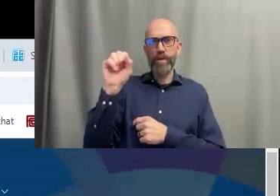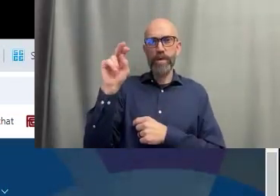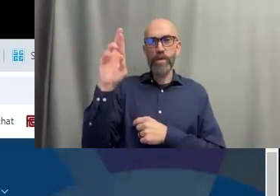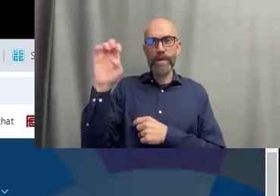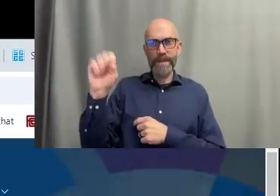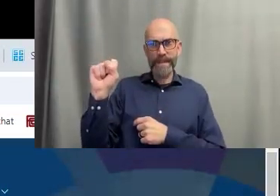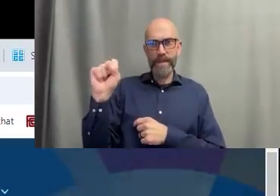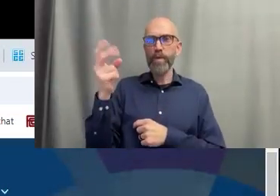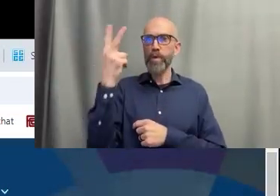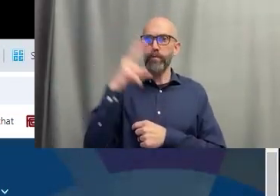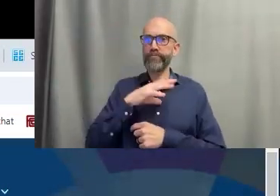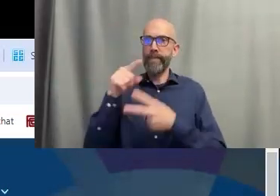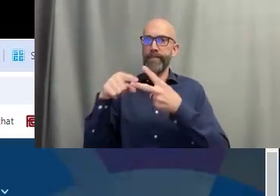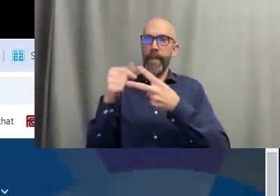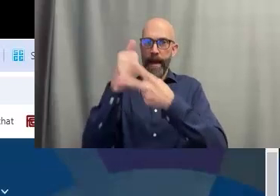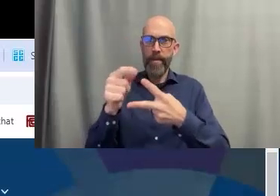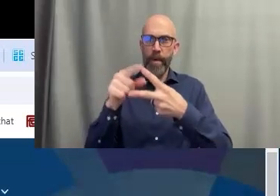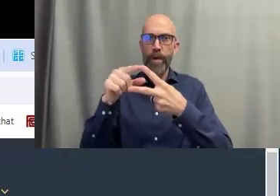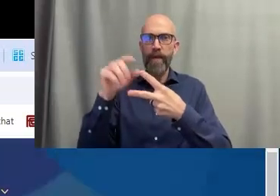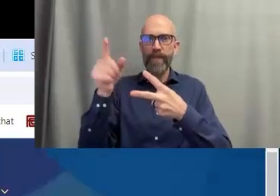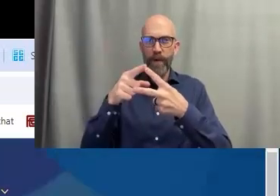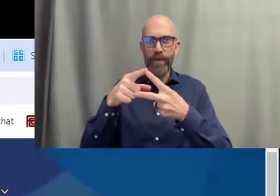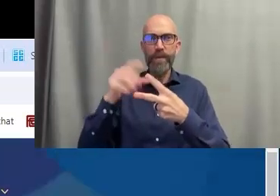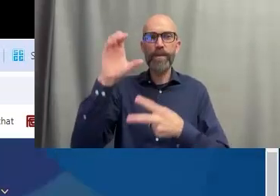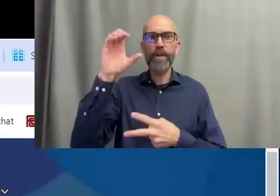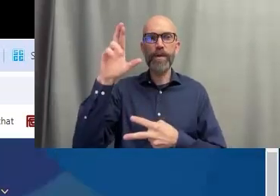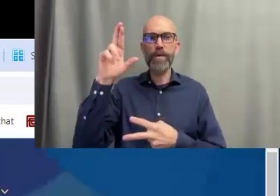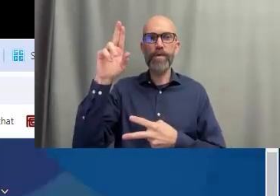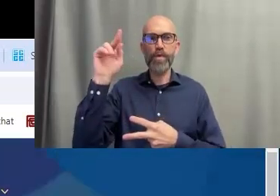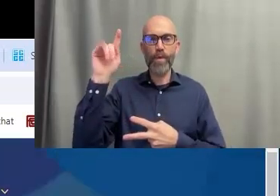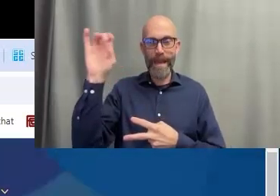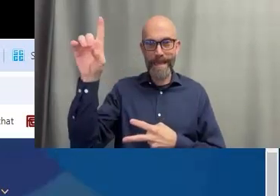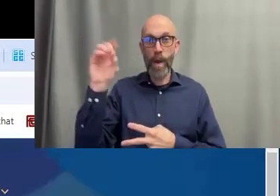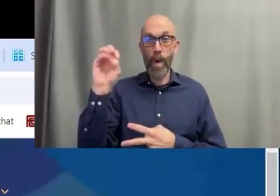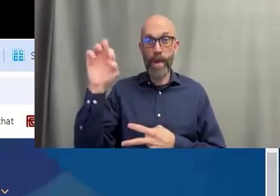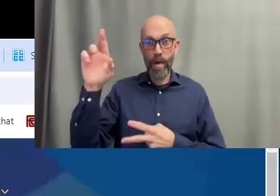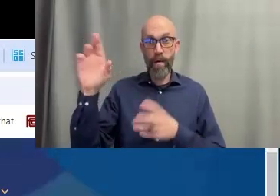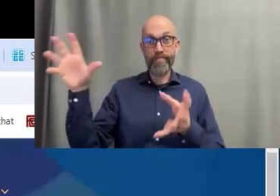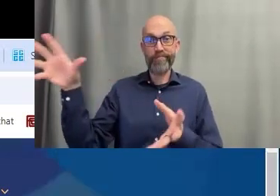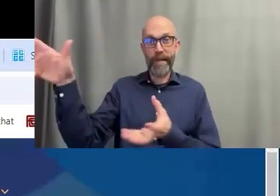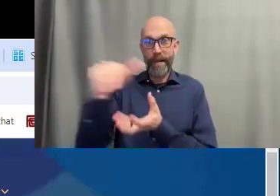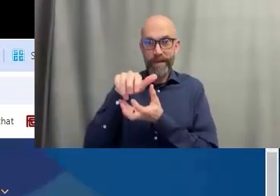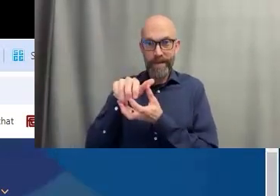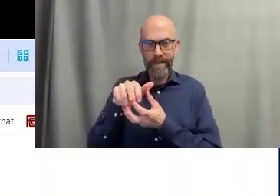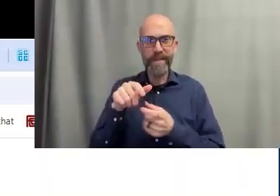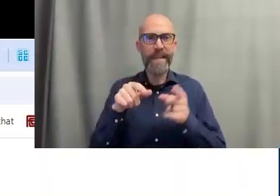That first one is the curated OER collections. These are organized by, discipline. That's where you usually go.